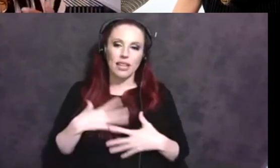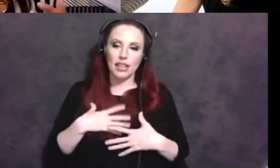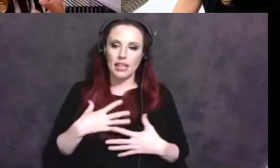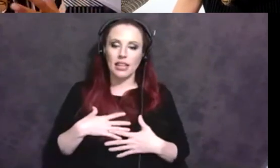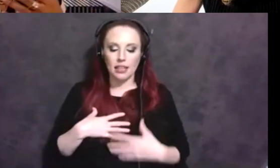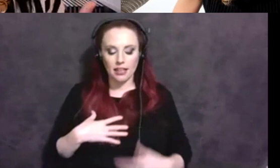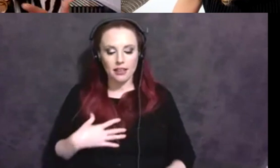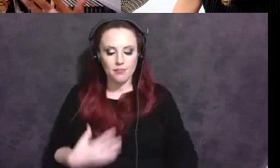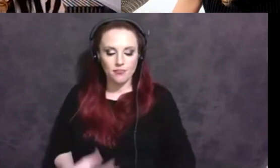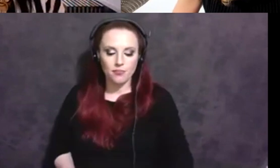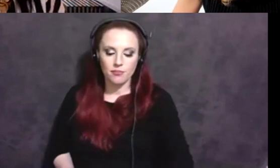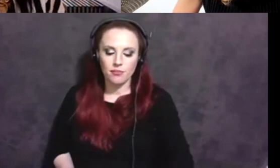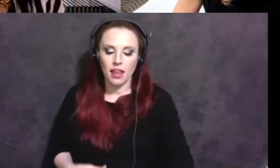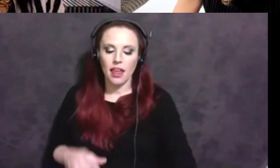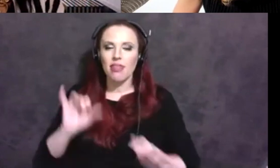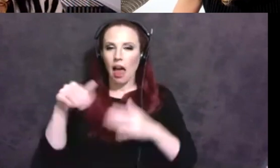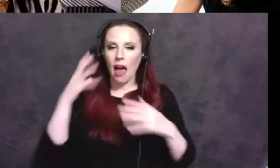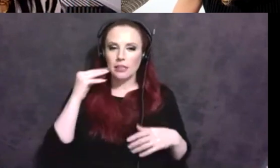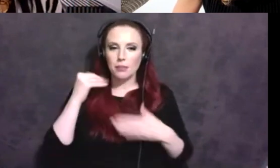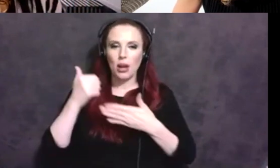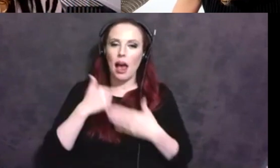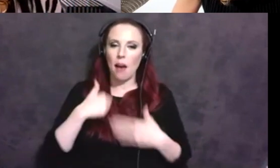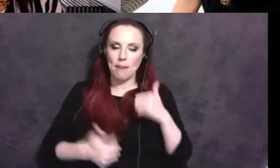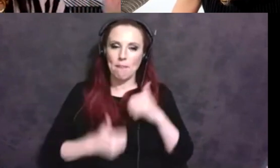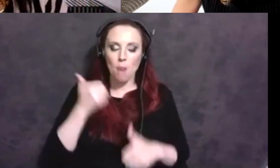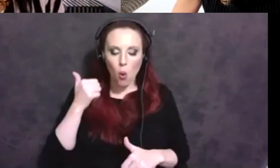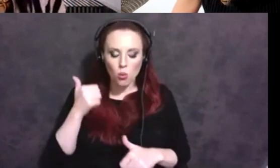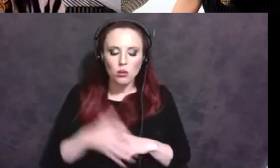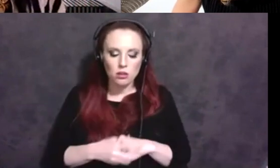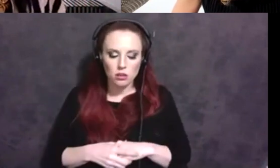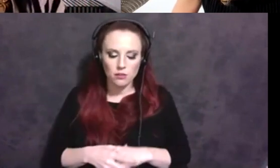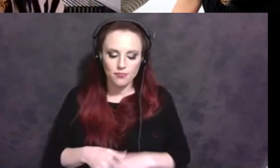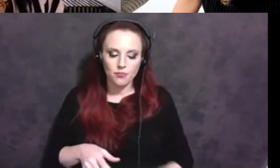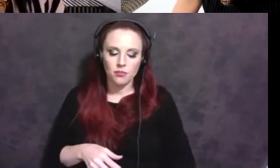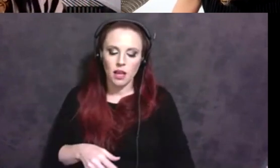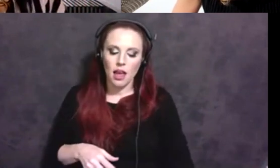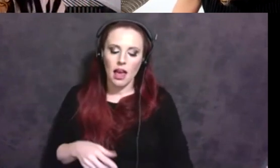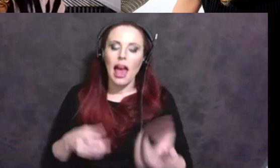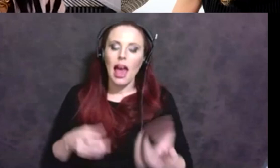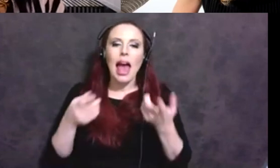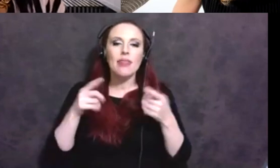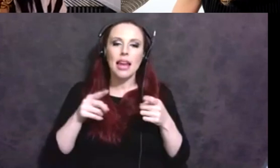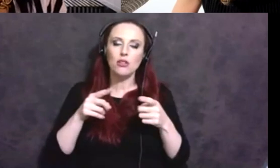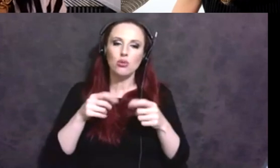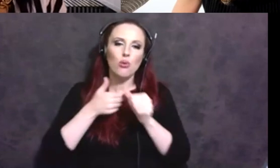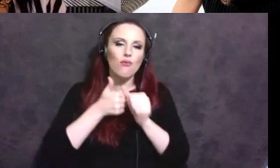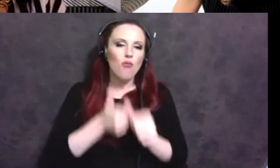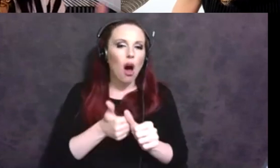awry with me. My main objective during that time was to breathe, keep breathing, because